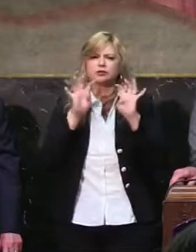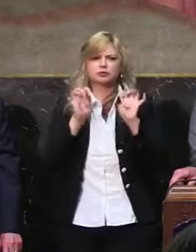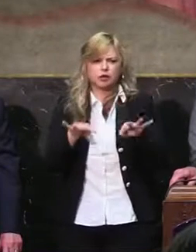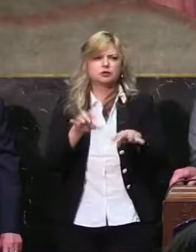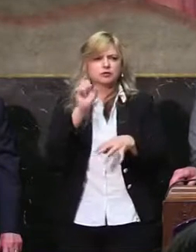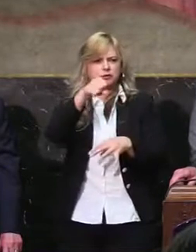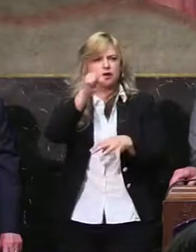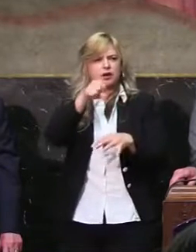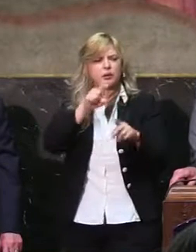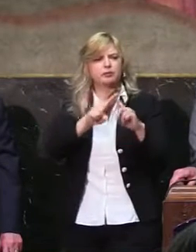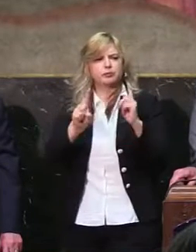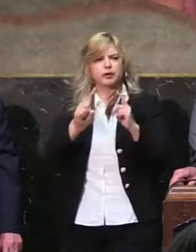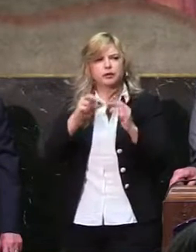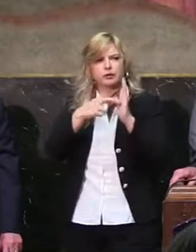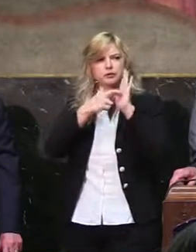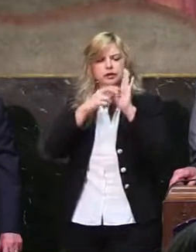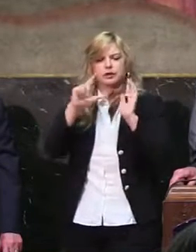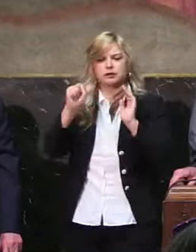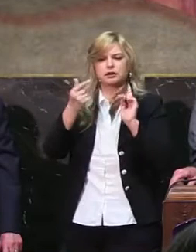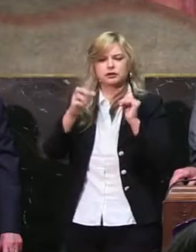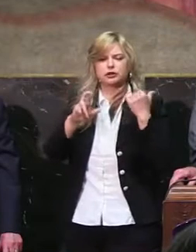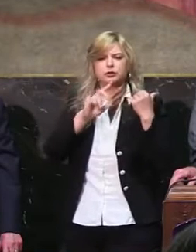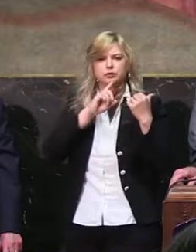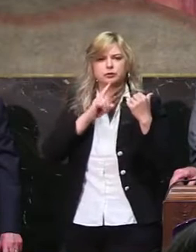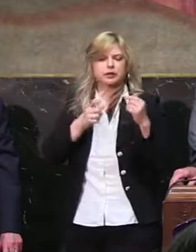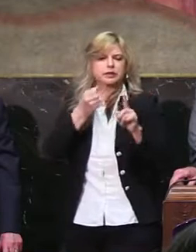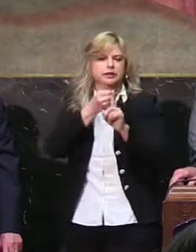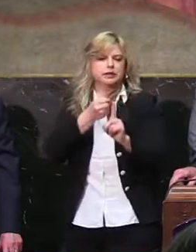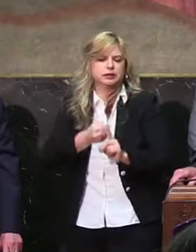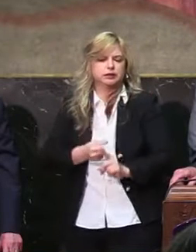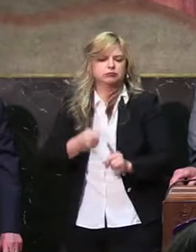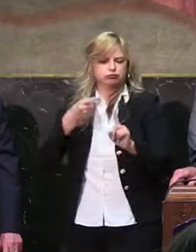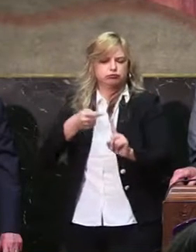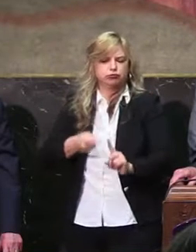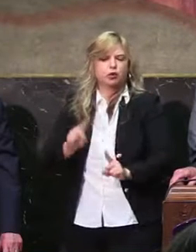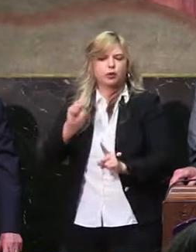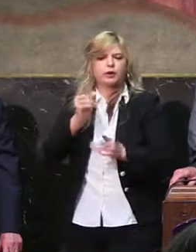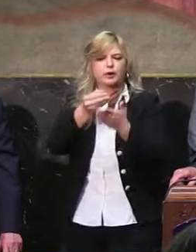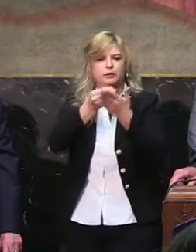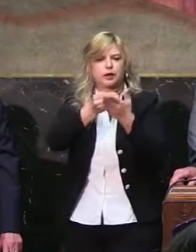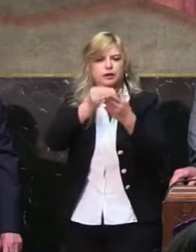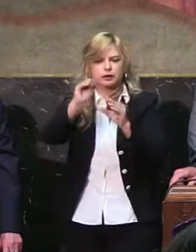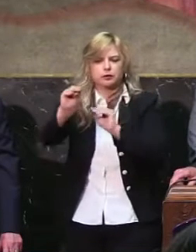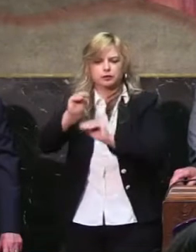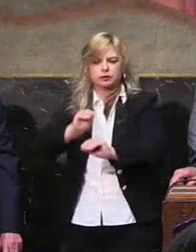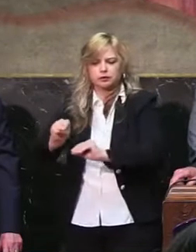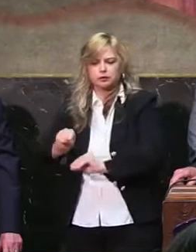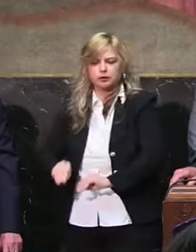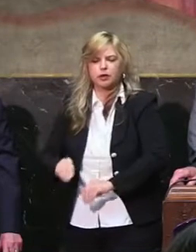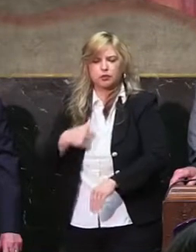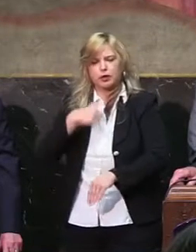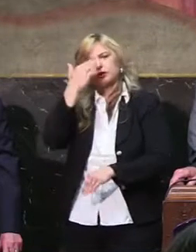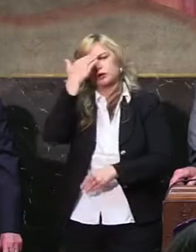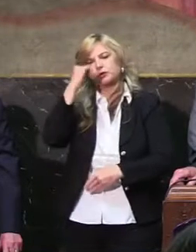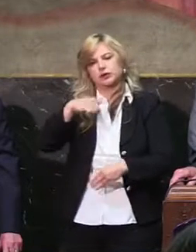think representative [name] pretty much hit on the points on where that money will go into we know we need programs and services